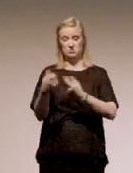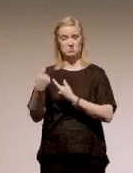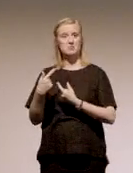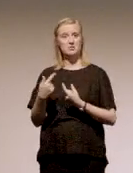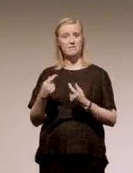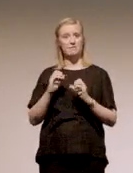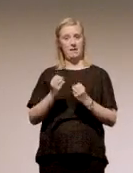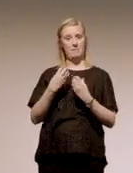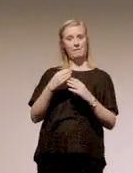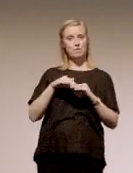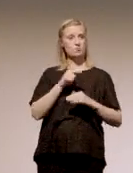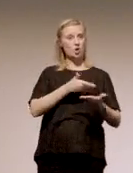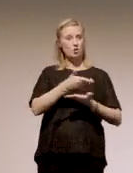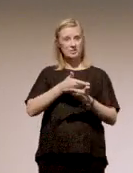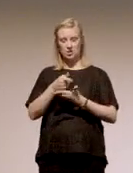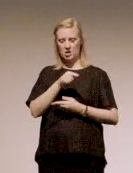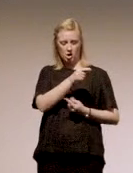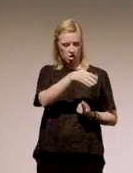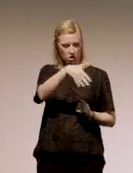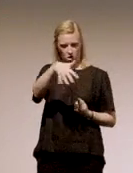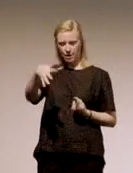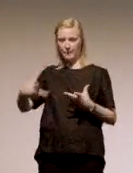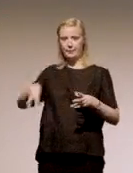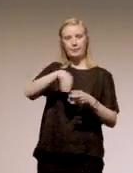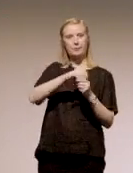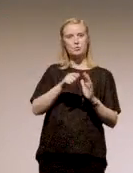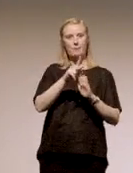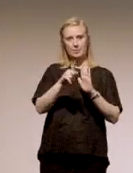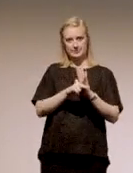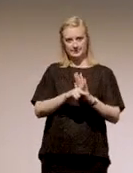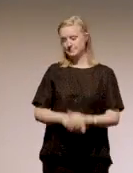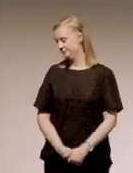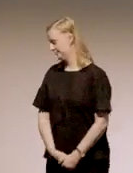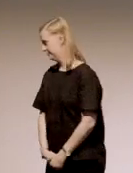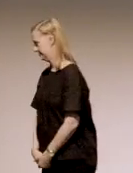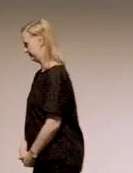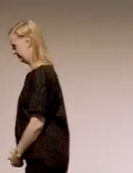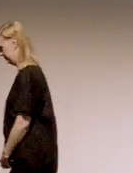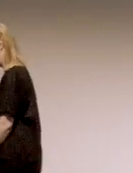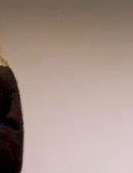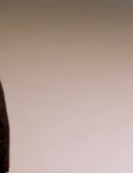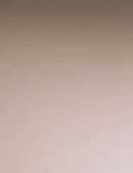we taken and incorporated into the policy. Again, we worked alongside a vision Australia.